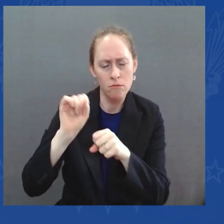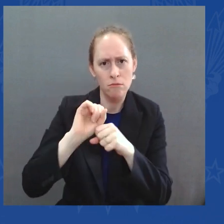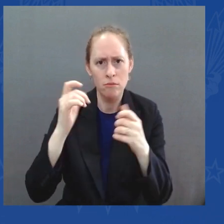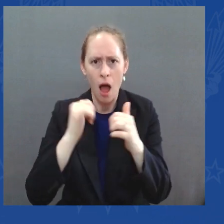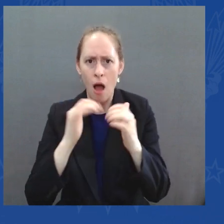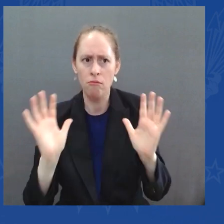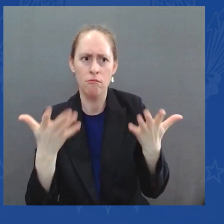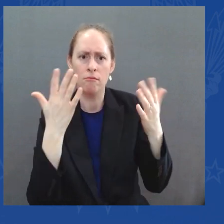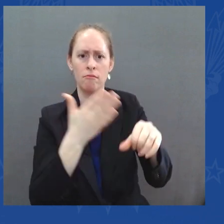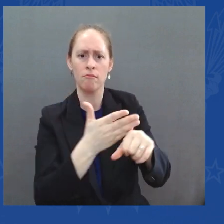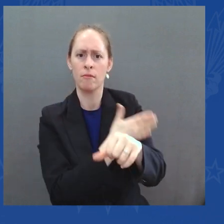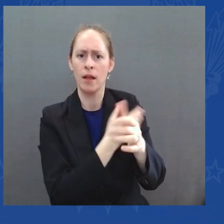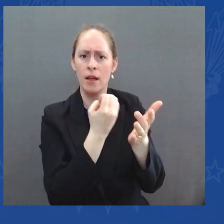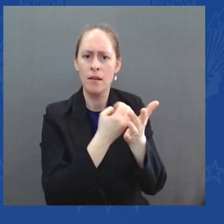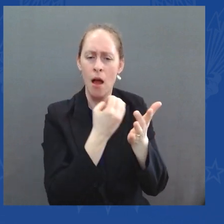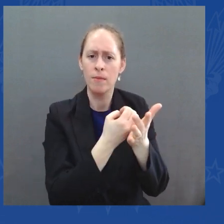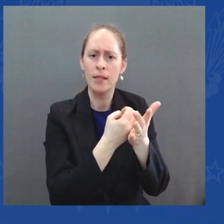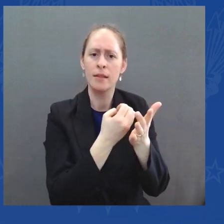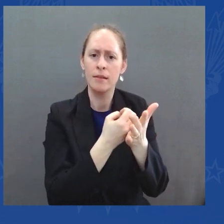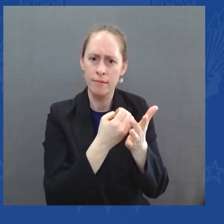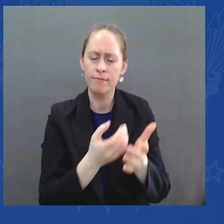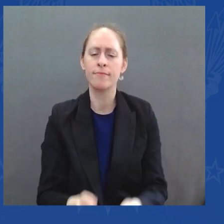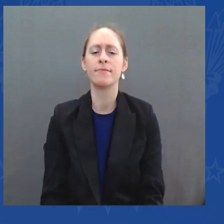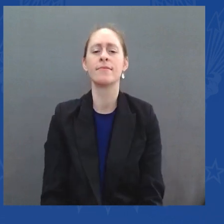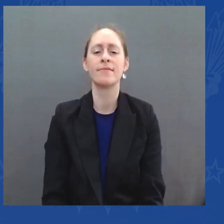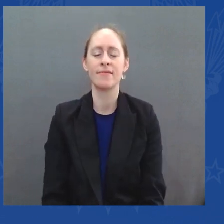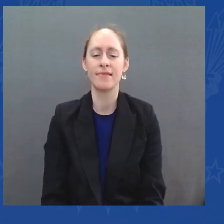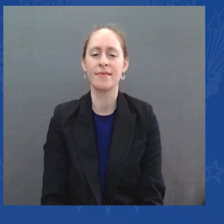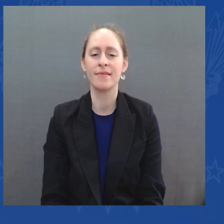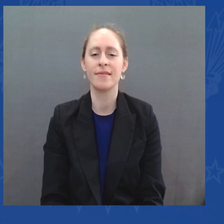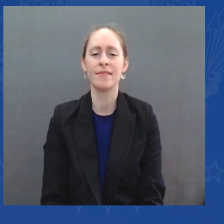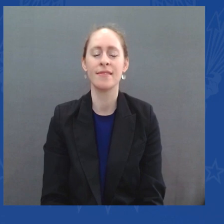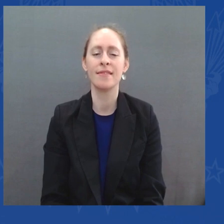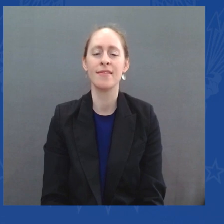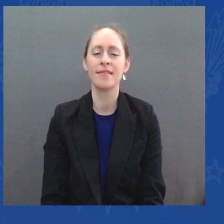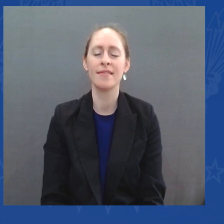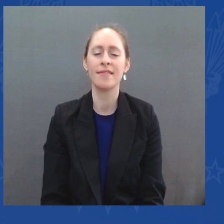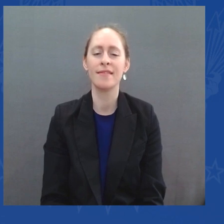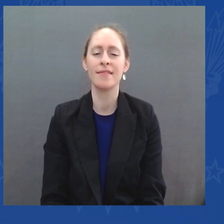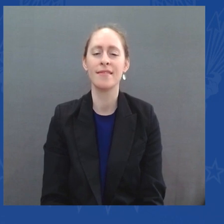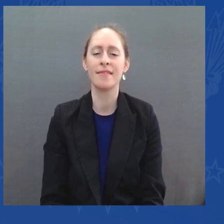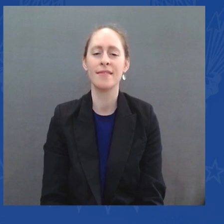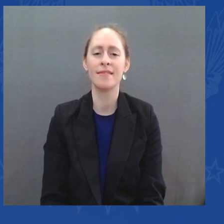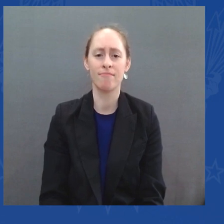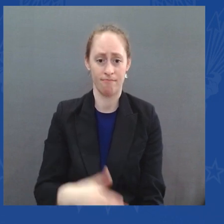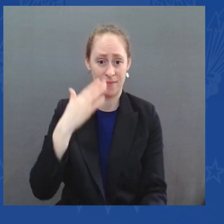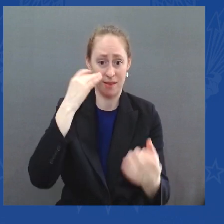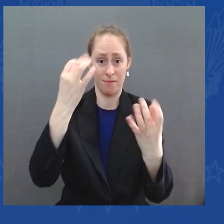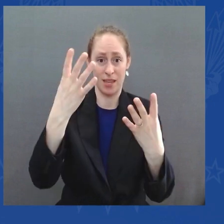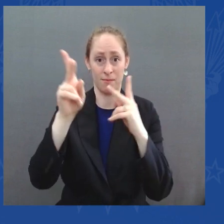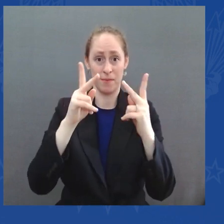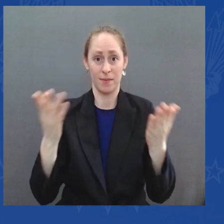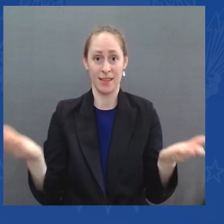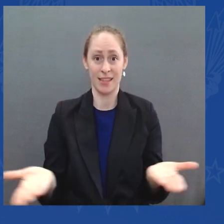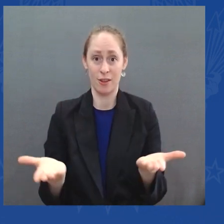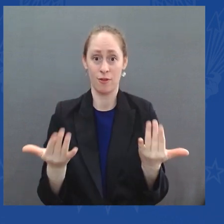because of all of you sitting out there in those chairs. Today, I want to talk with people who are -- who are making the comeback possible --